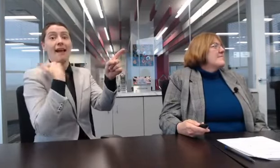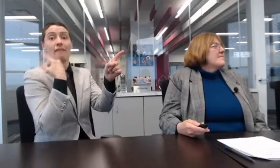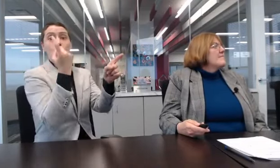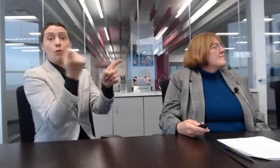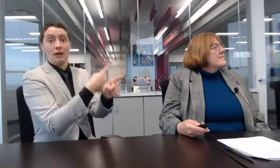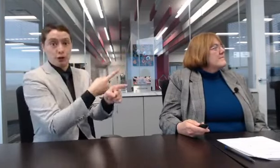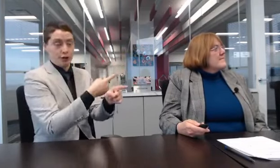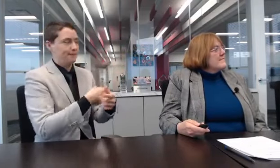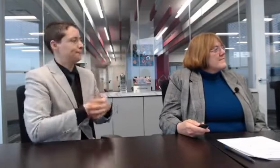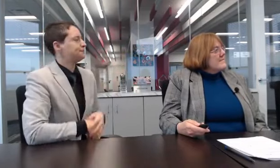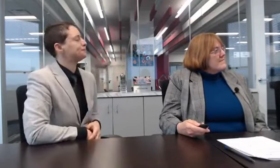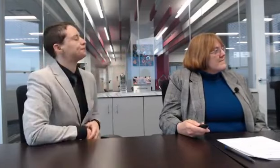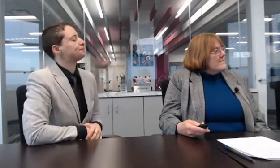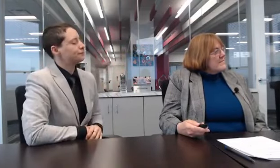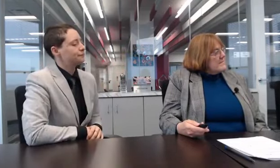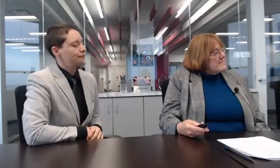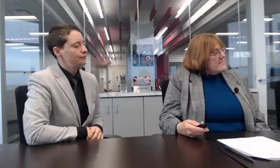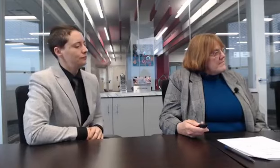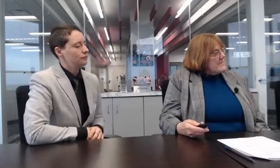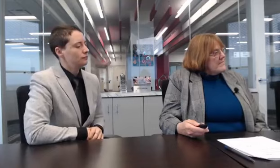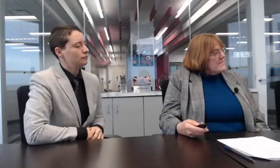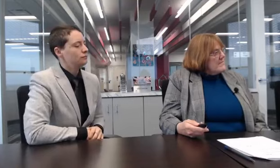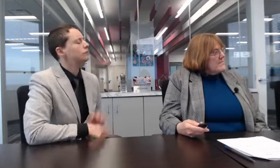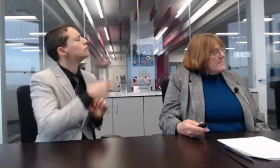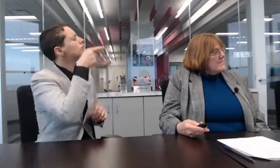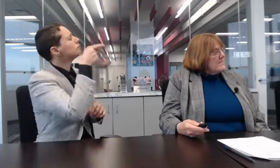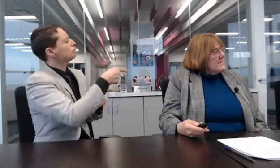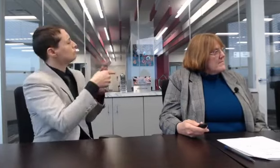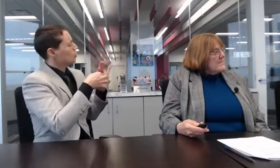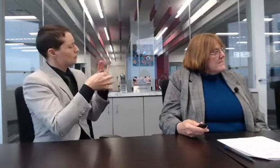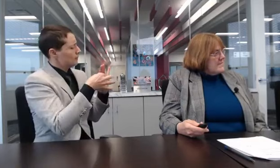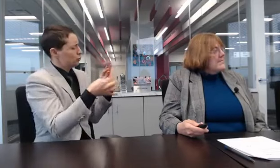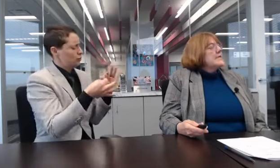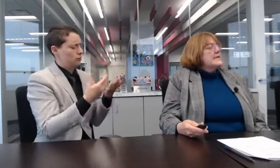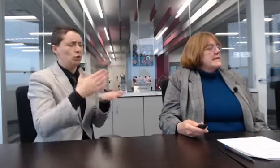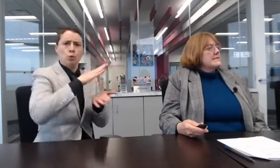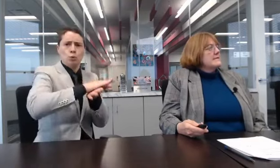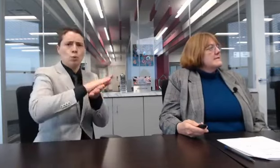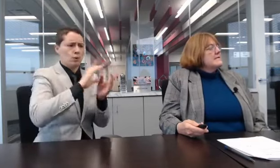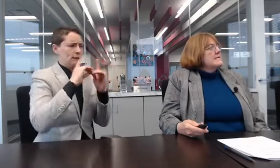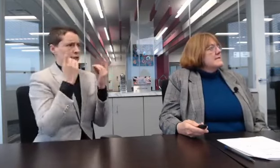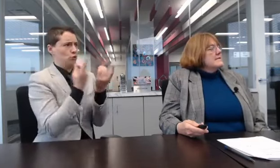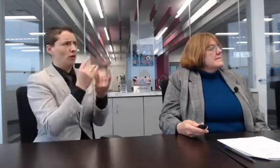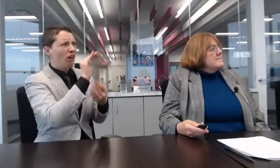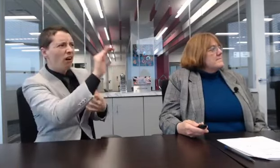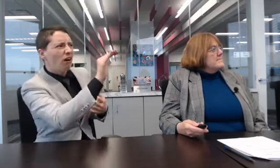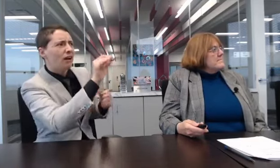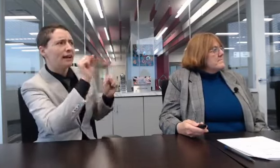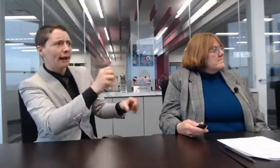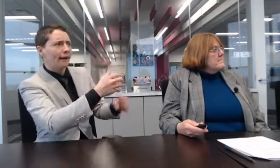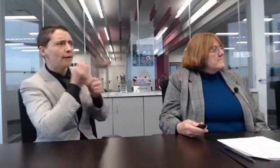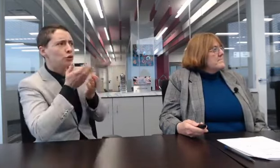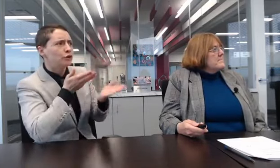[Allison] So Virginia you had mentioned applying for services from the school district. Yes. [Allison] What can someone do,